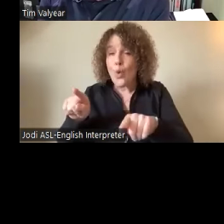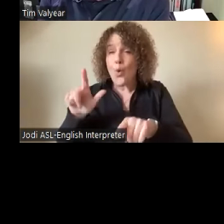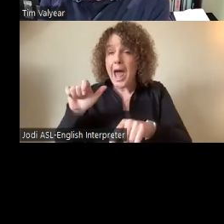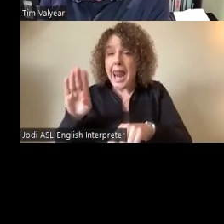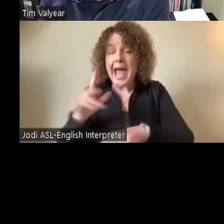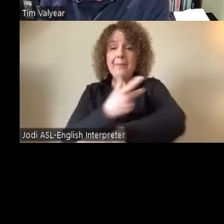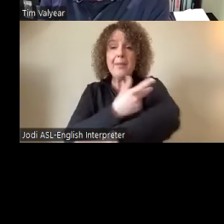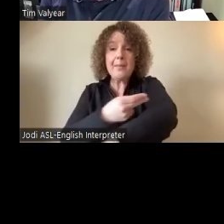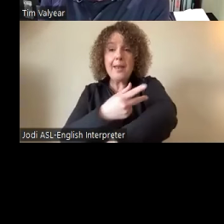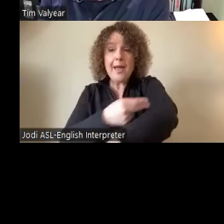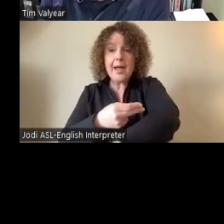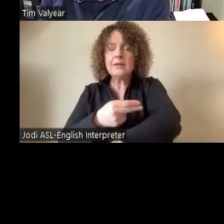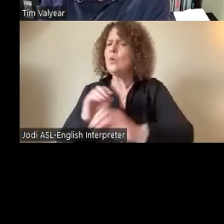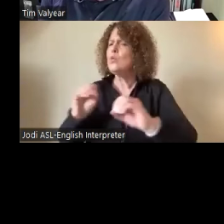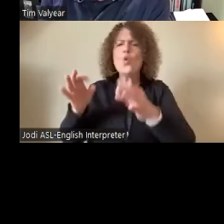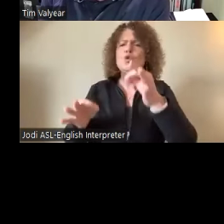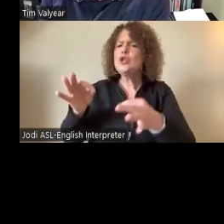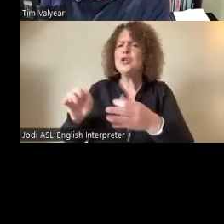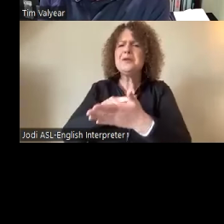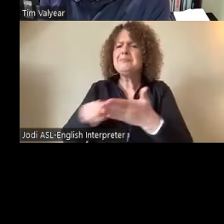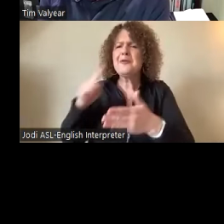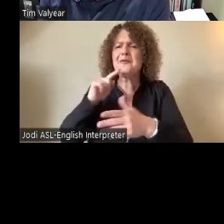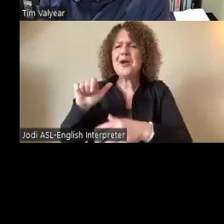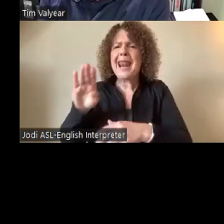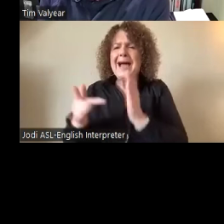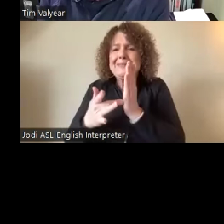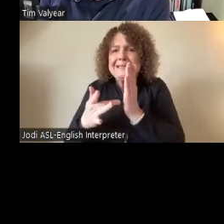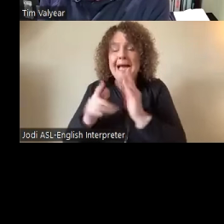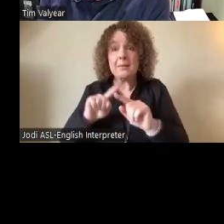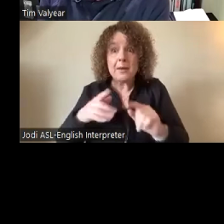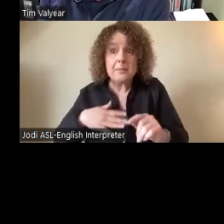gloves is not a substitute for hand washing. We often see